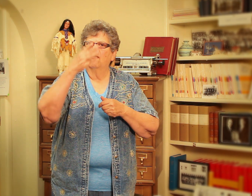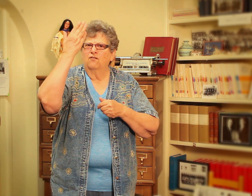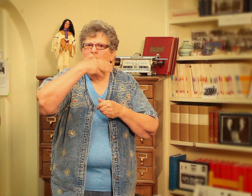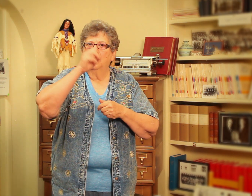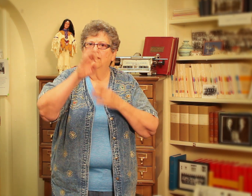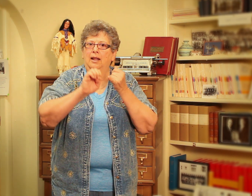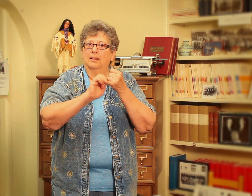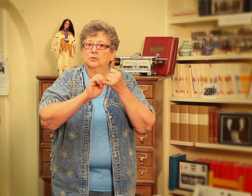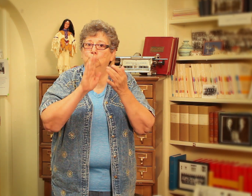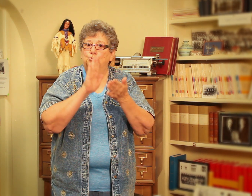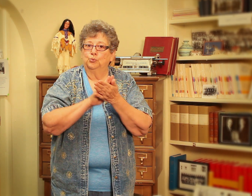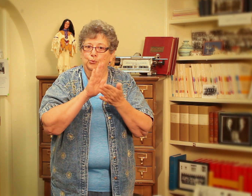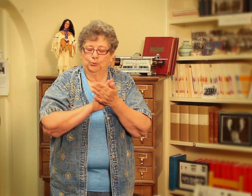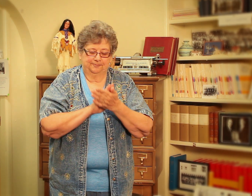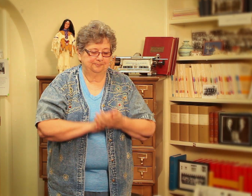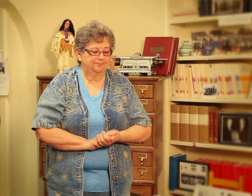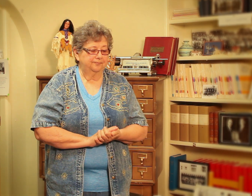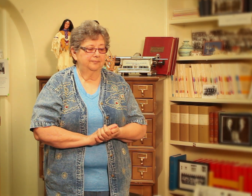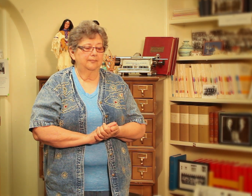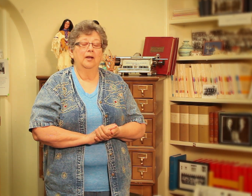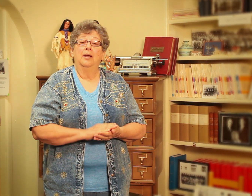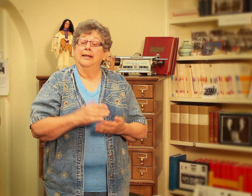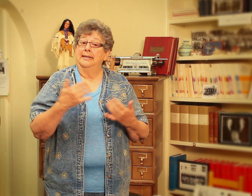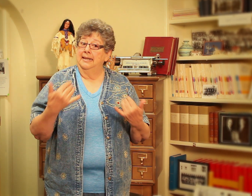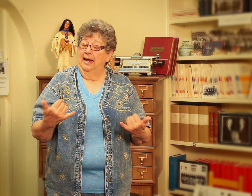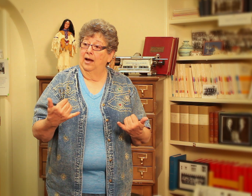in front of the elementary school.